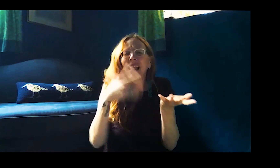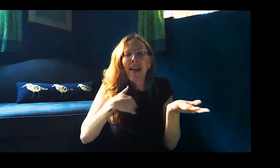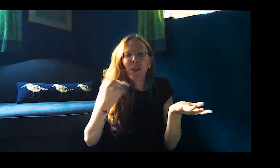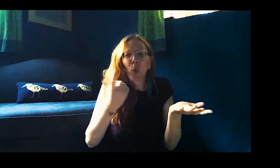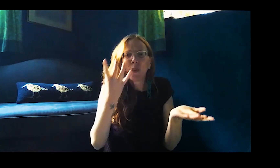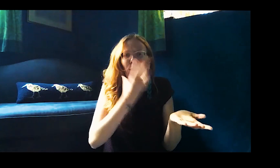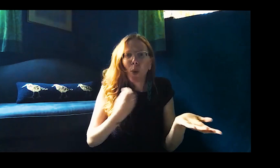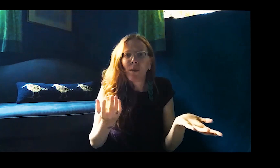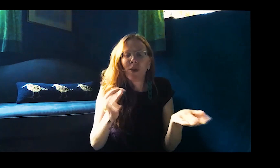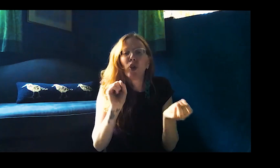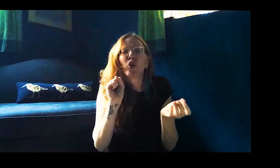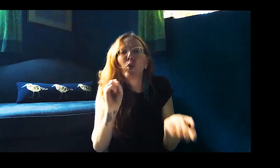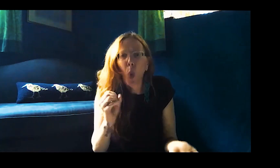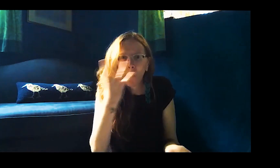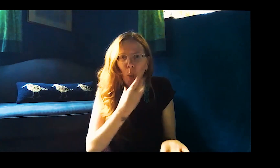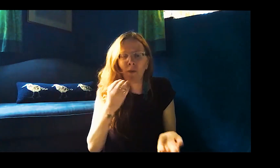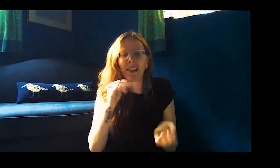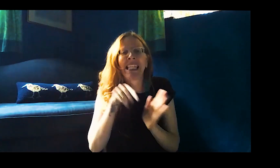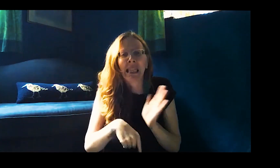to write with light. I love to. If I see something that's so beautiful, like it's so beautiful it's